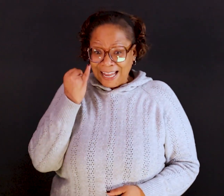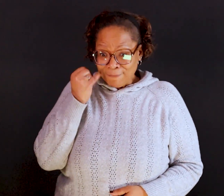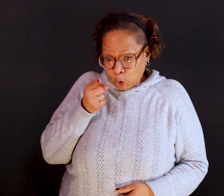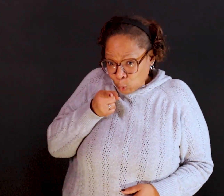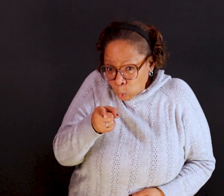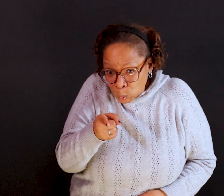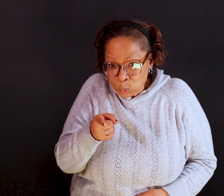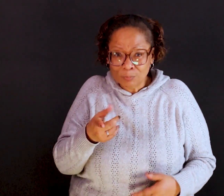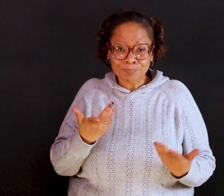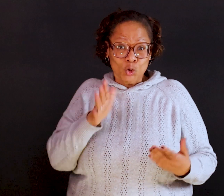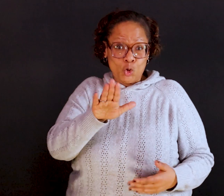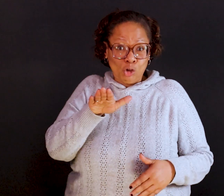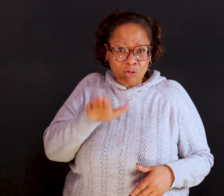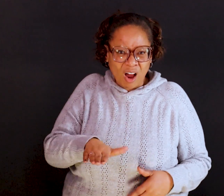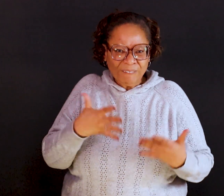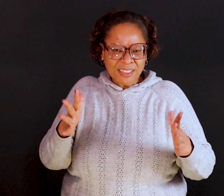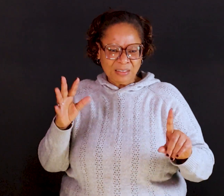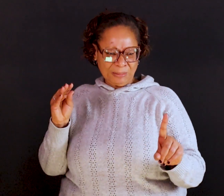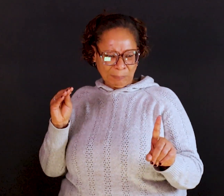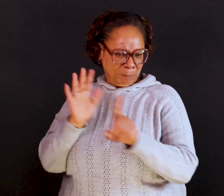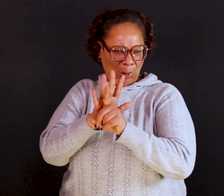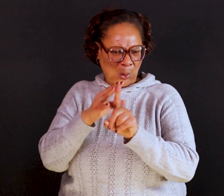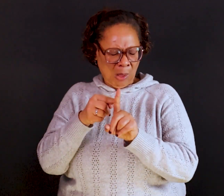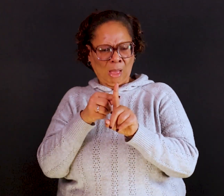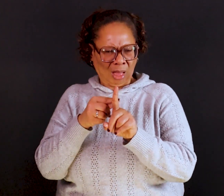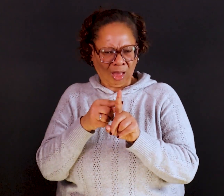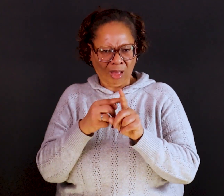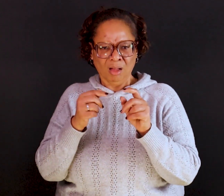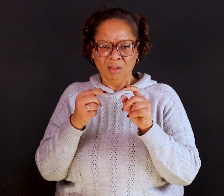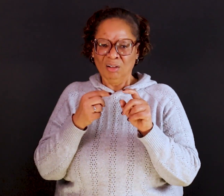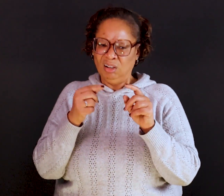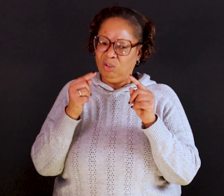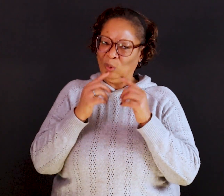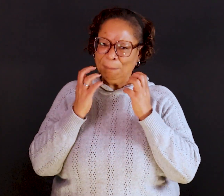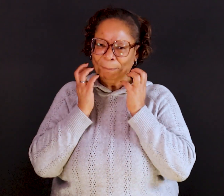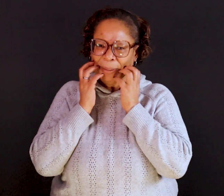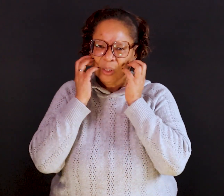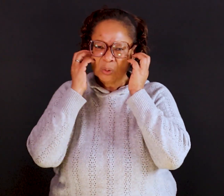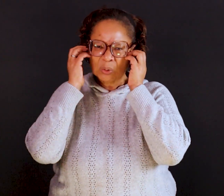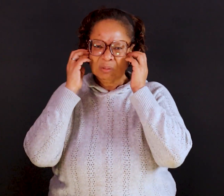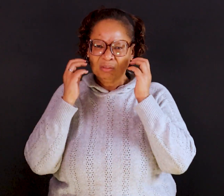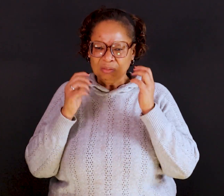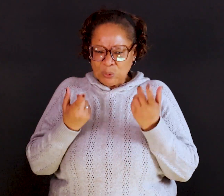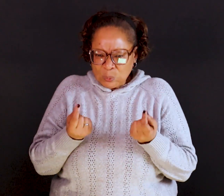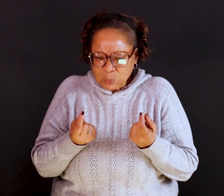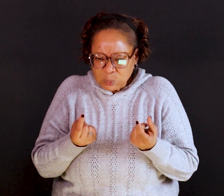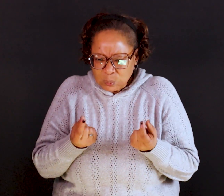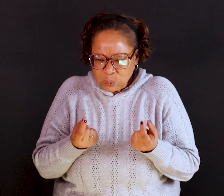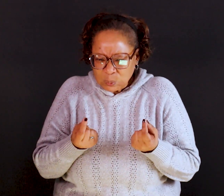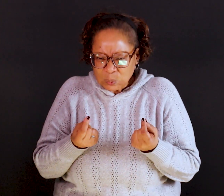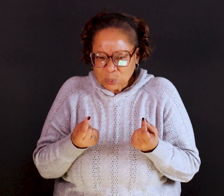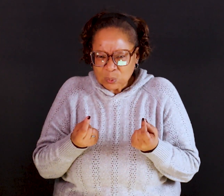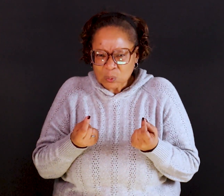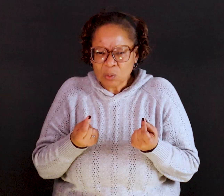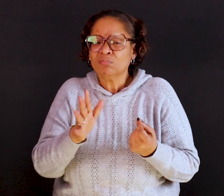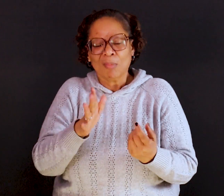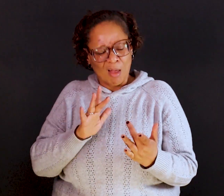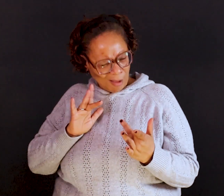If you or your child has been exposed to Measles, what should you do?